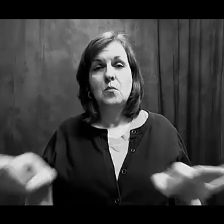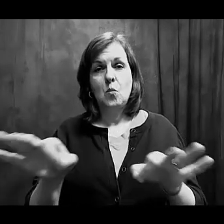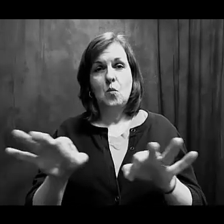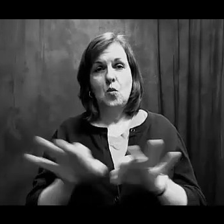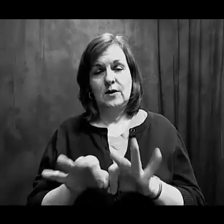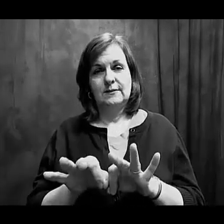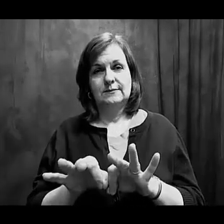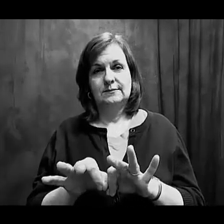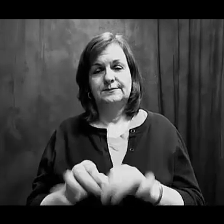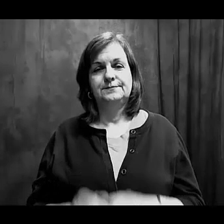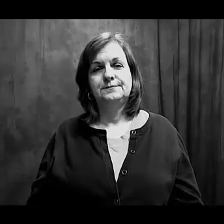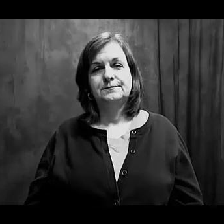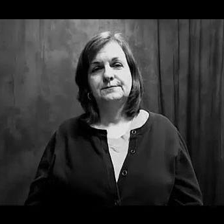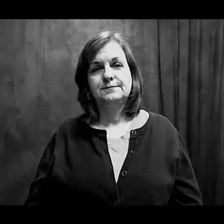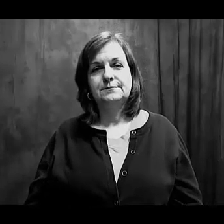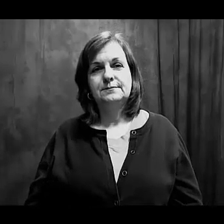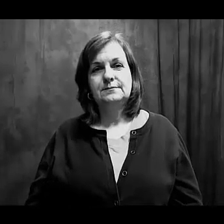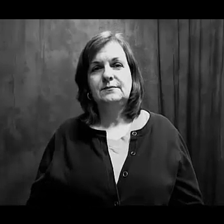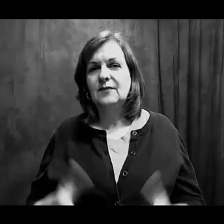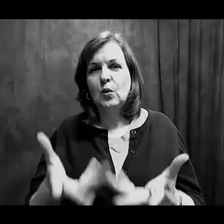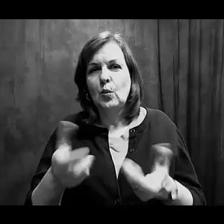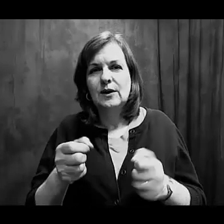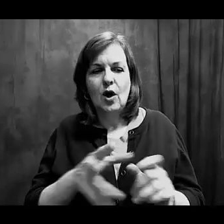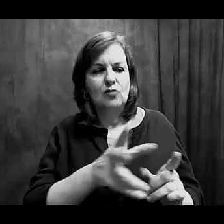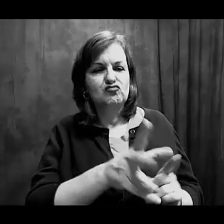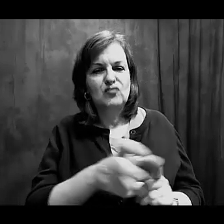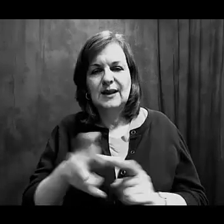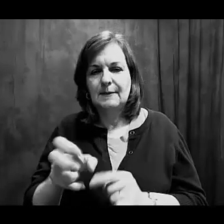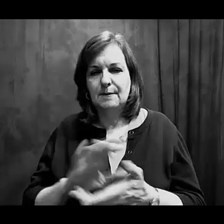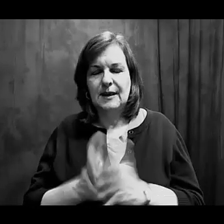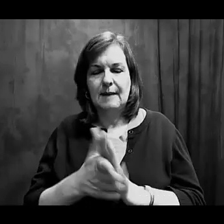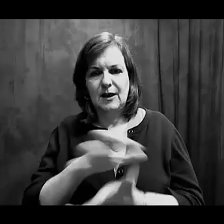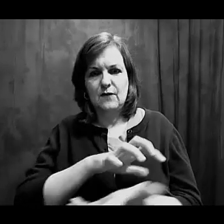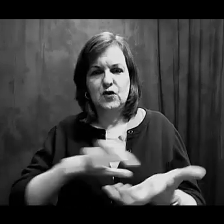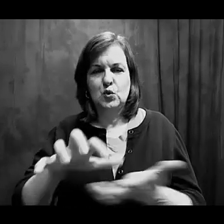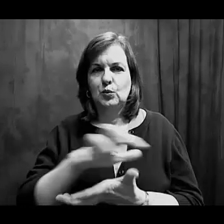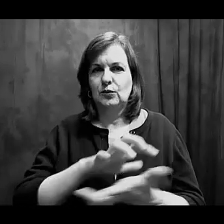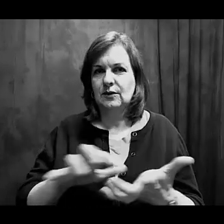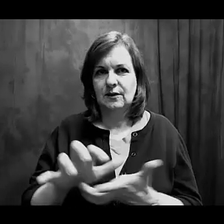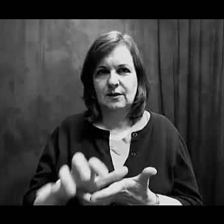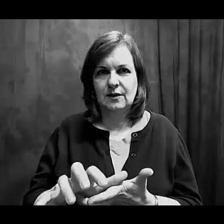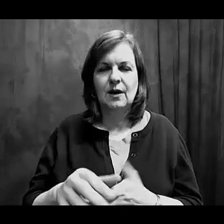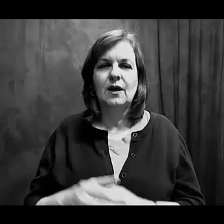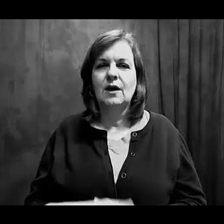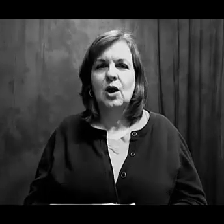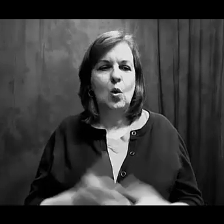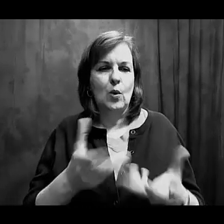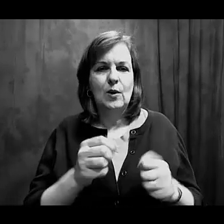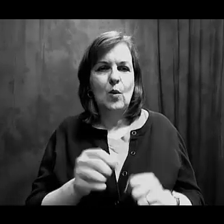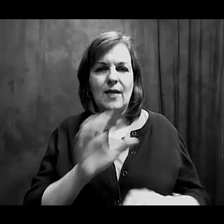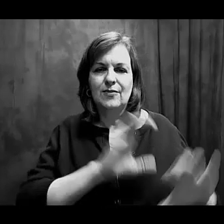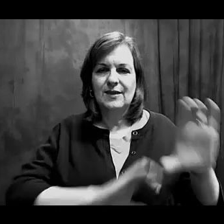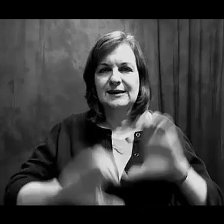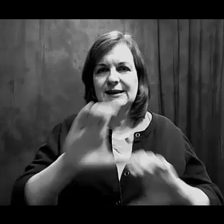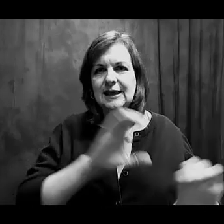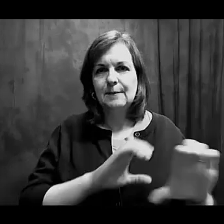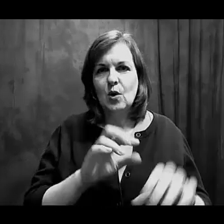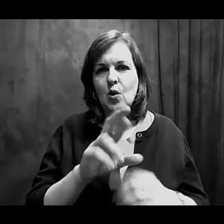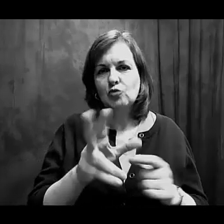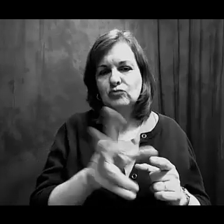we don't want our receptors getting mixed up!! we don't want to have our chemoreceptors that are associated with